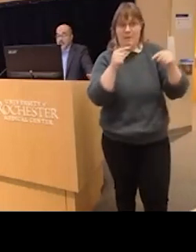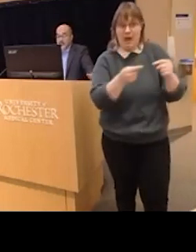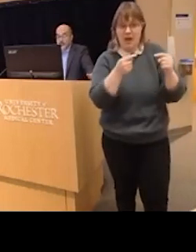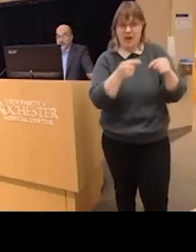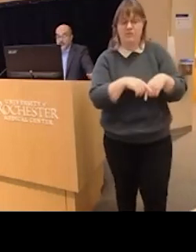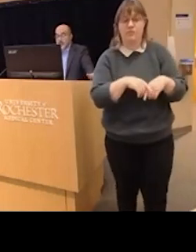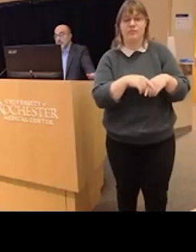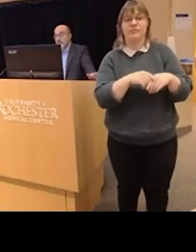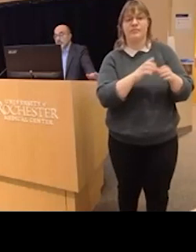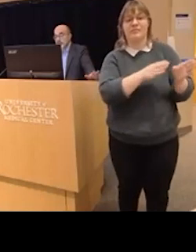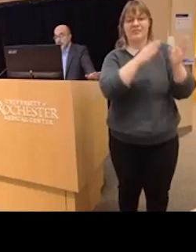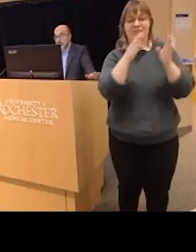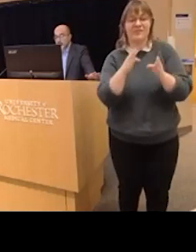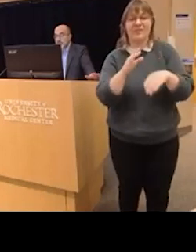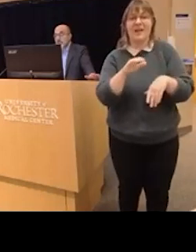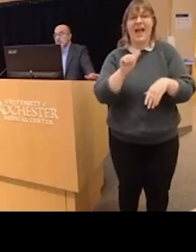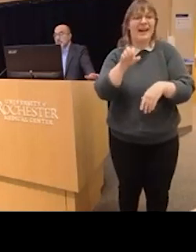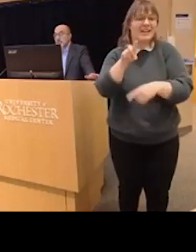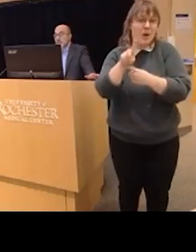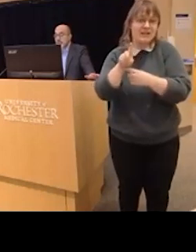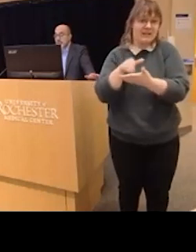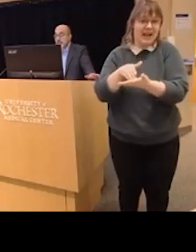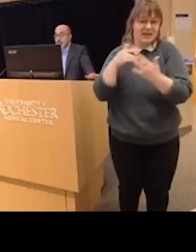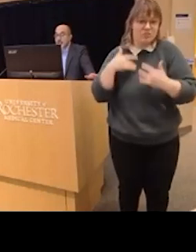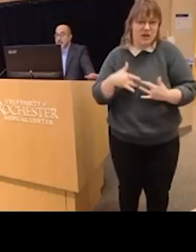you have the anti-depressant arm Their Fear avoidance Physical Therapy then the combination